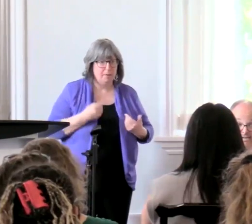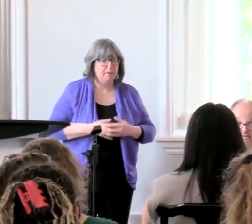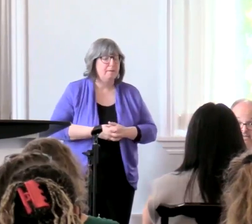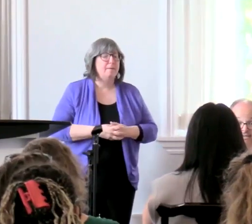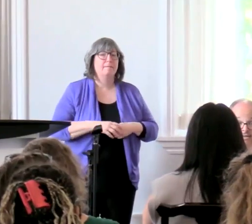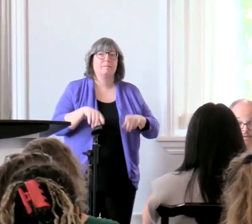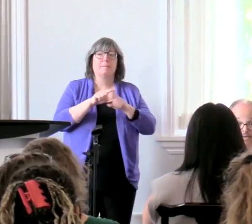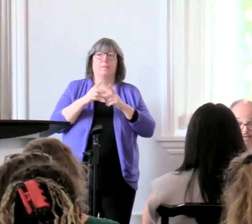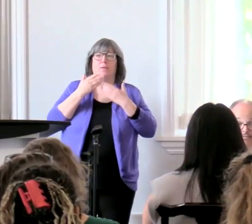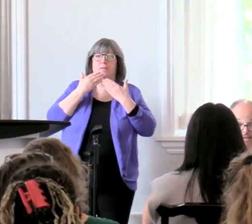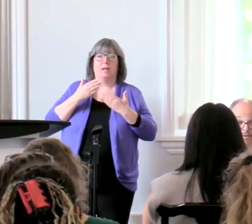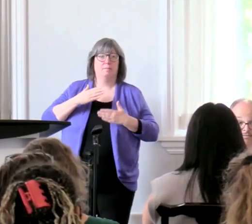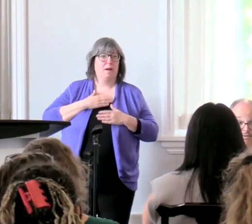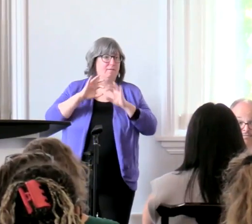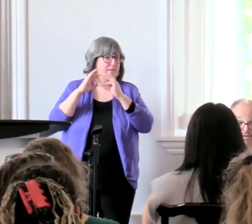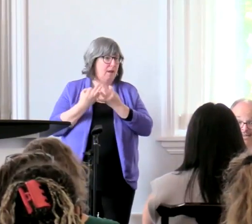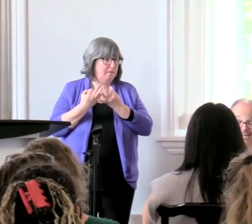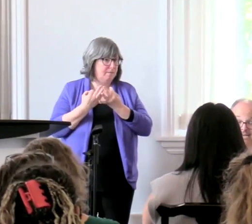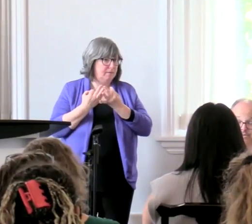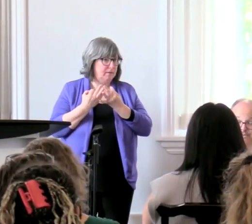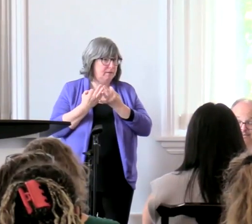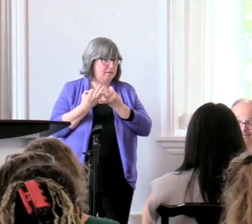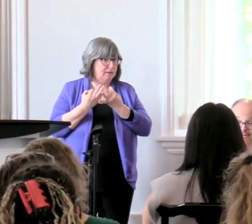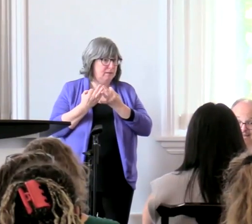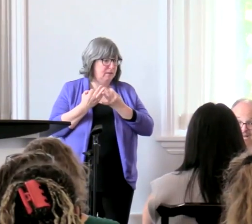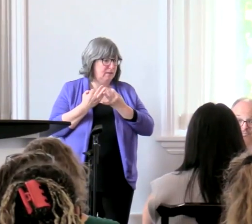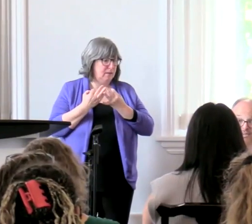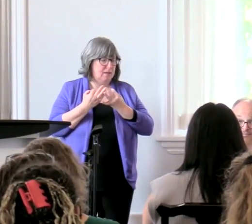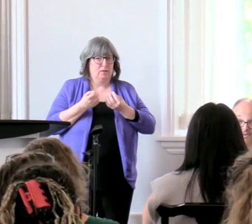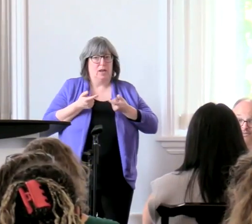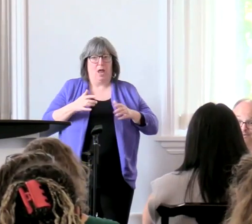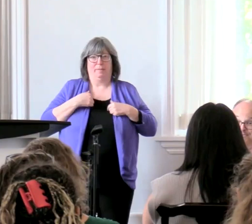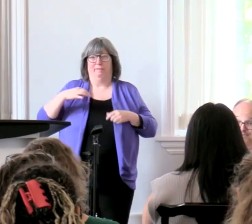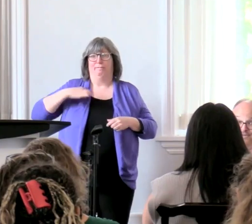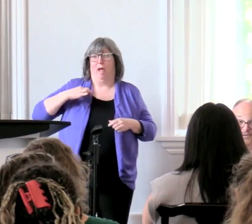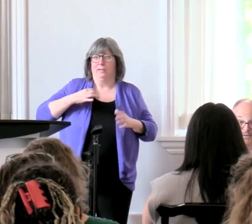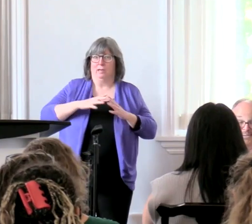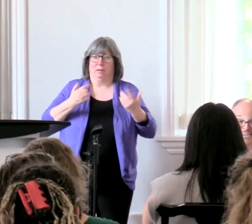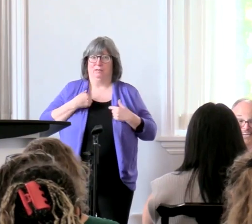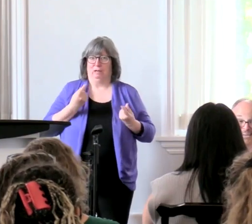I also like to thank my family for, I guess, allowing me to volunteer as much as I do.